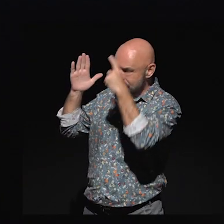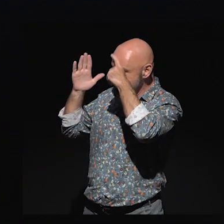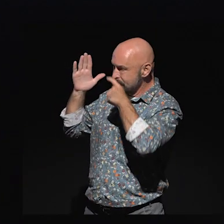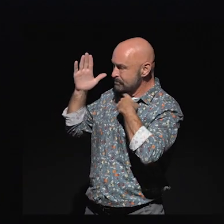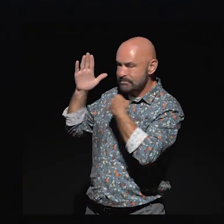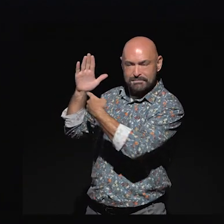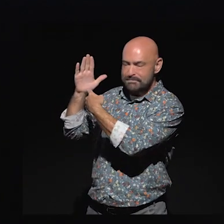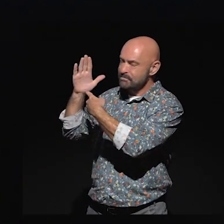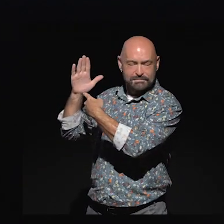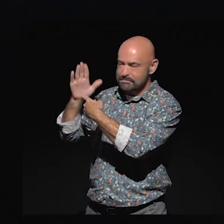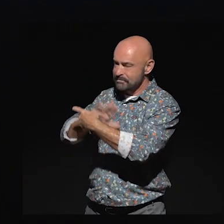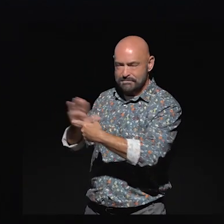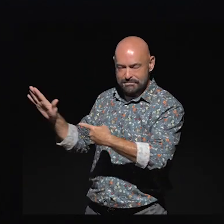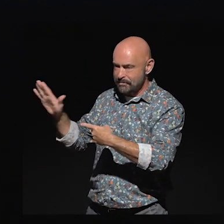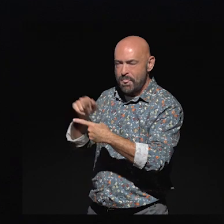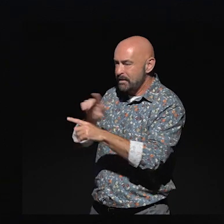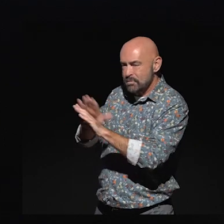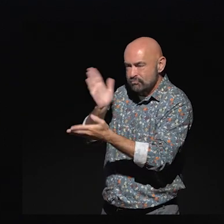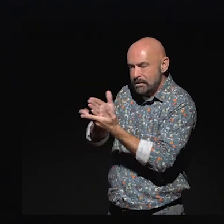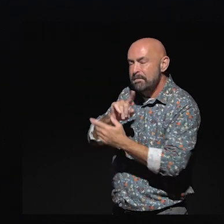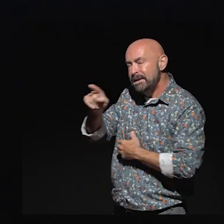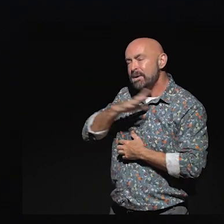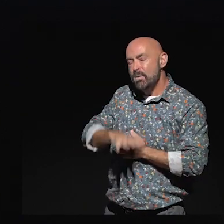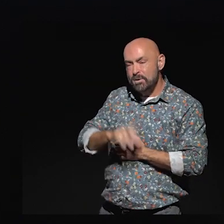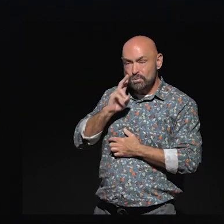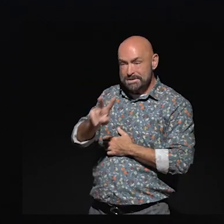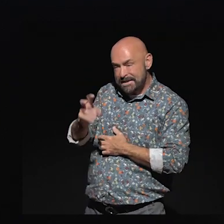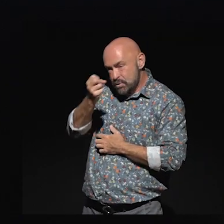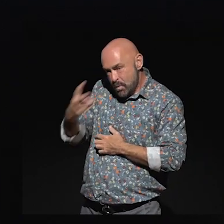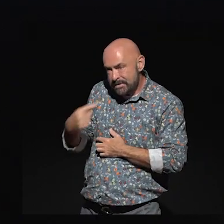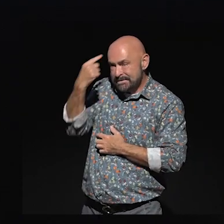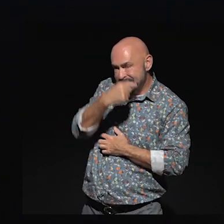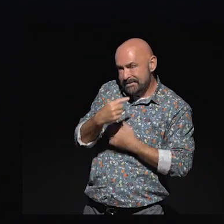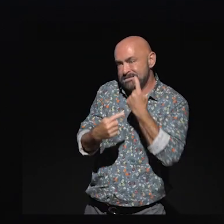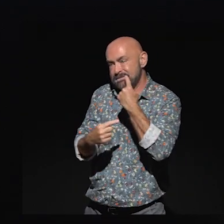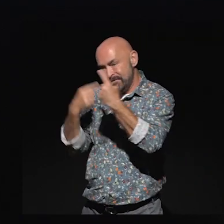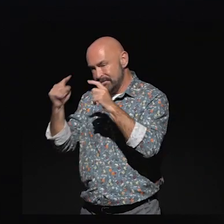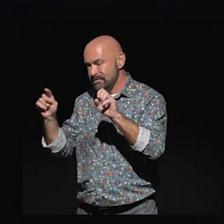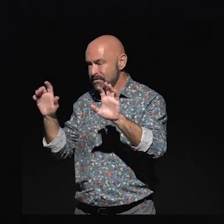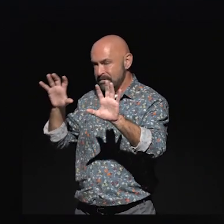That would not be reality, but he wants us to see her twice. He is absolutely, from the beginning,